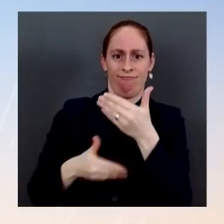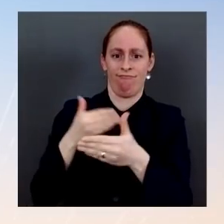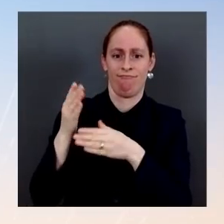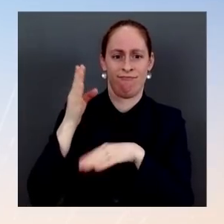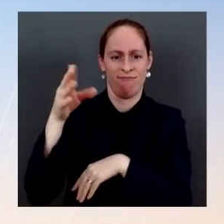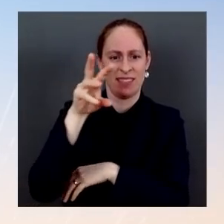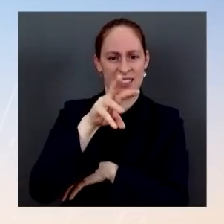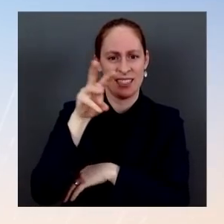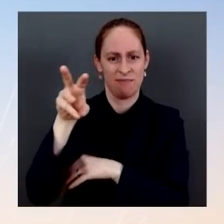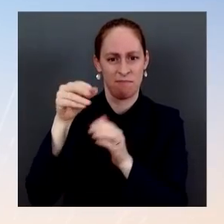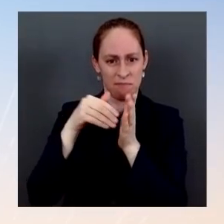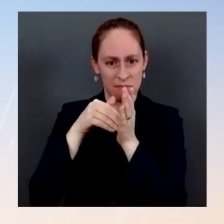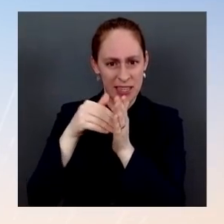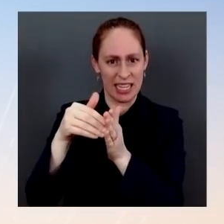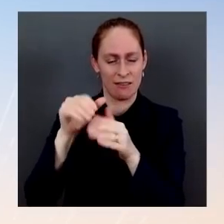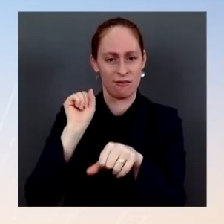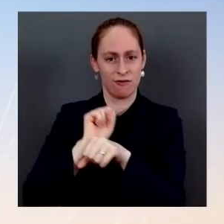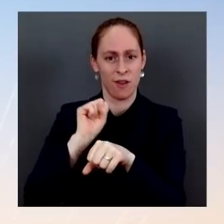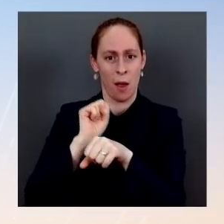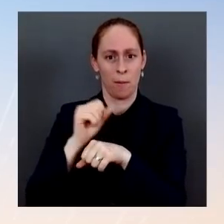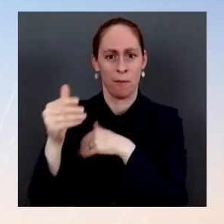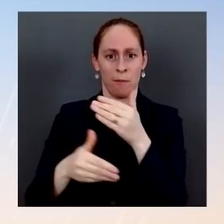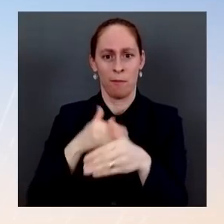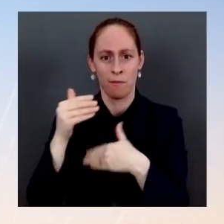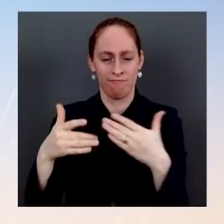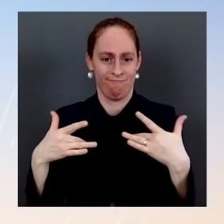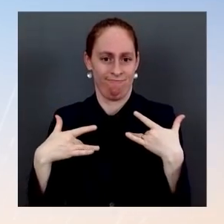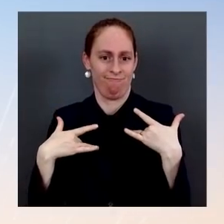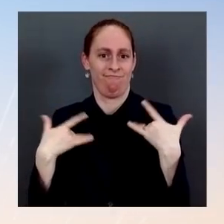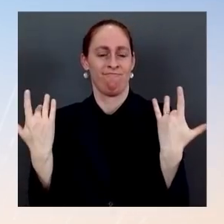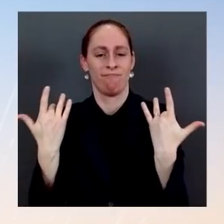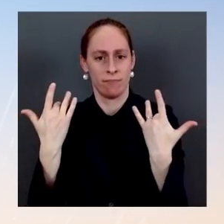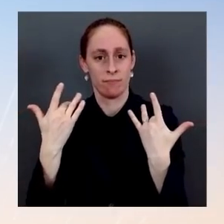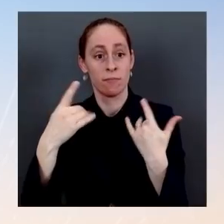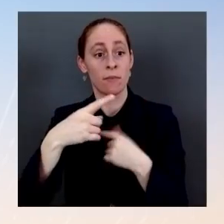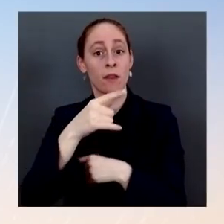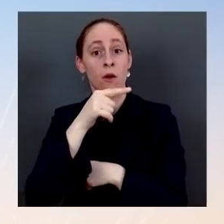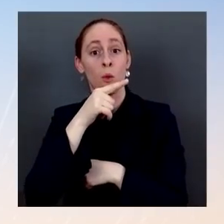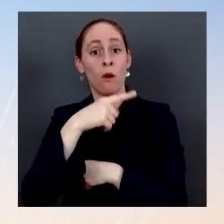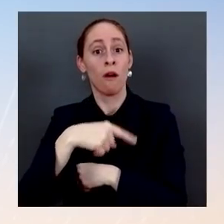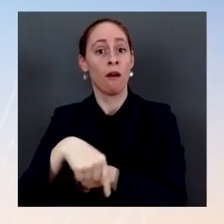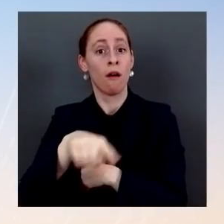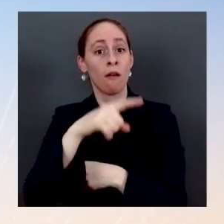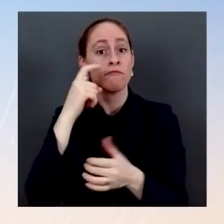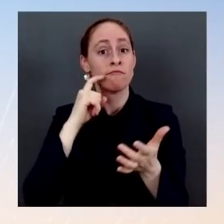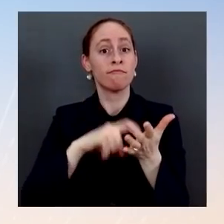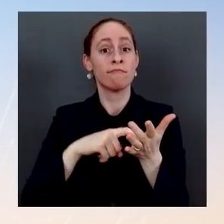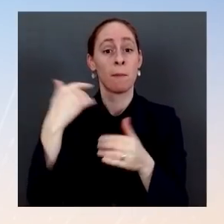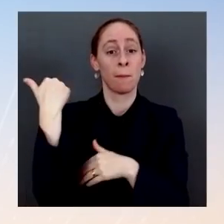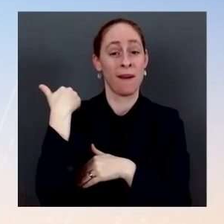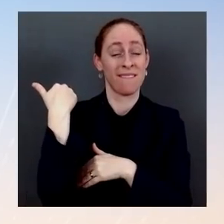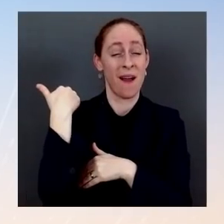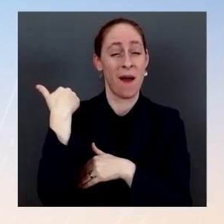has dropped from around 20 million to around 2 million since President Biden took office. Thanks to the American Rescue Plan